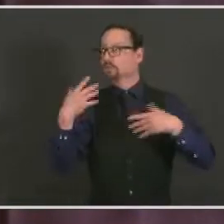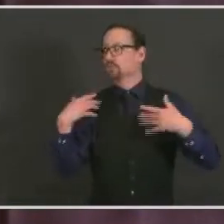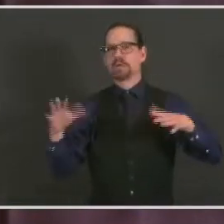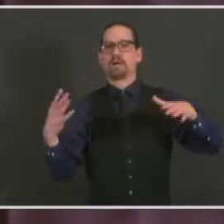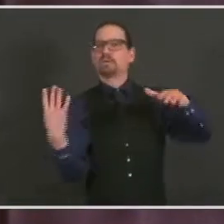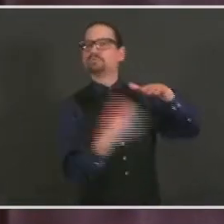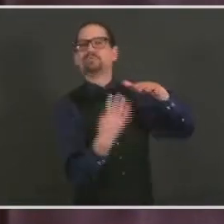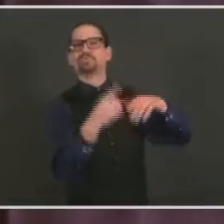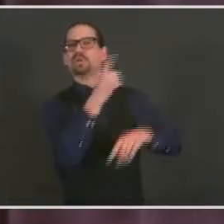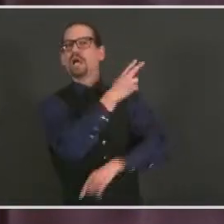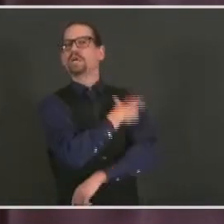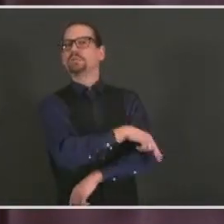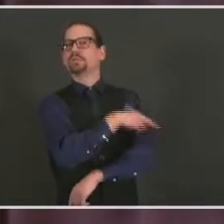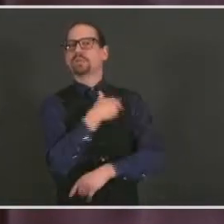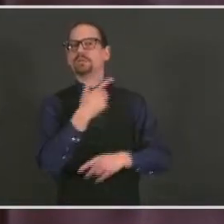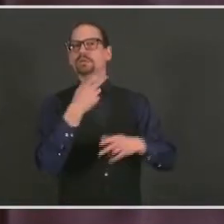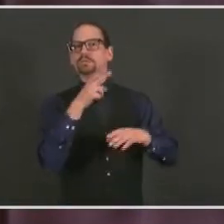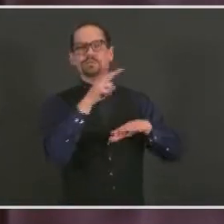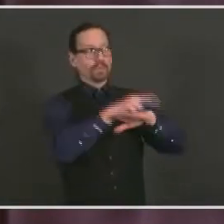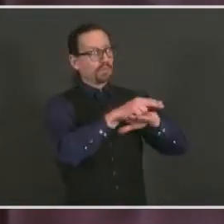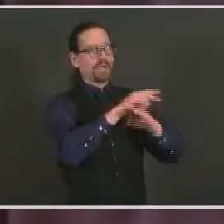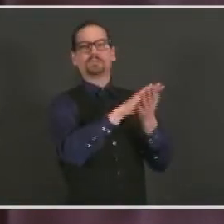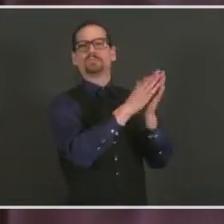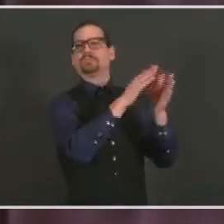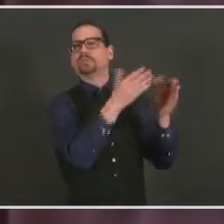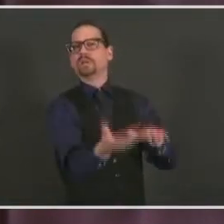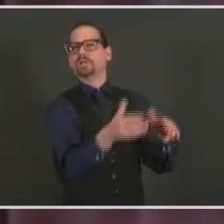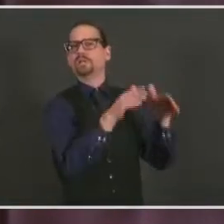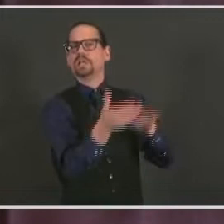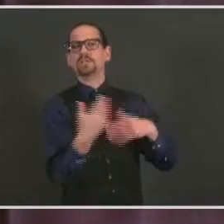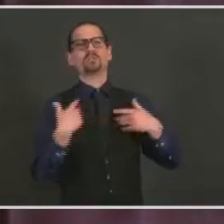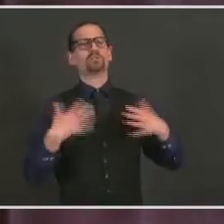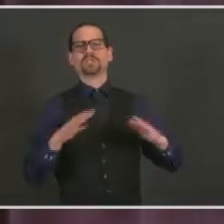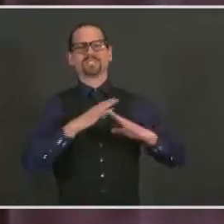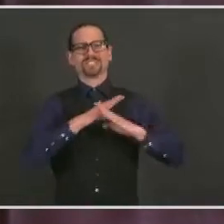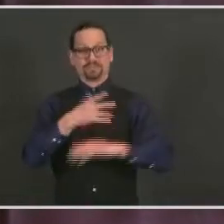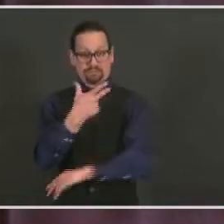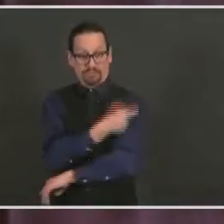HAVE BEEN AT HIGHEST RISK OF HOSPITALIZATION OR FATALITY.